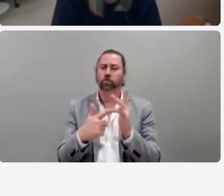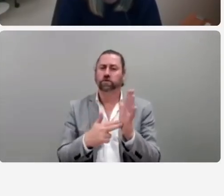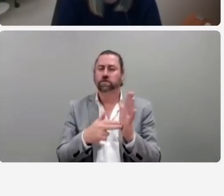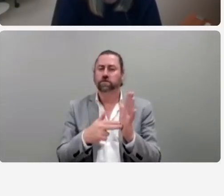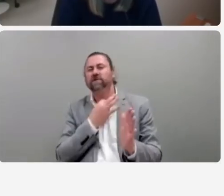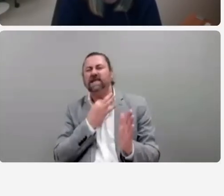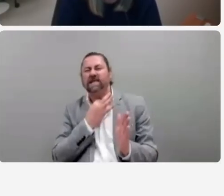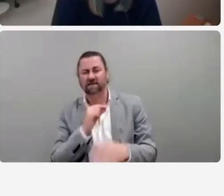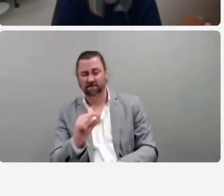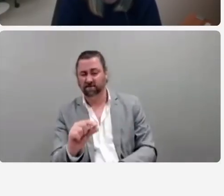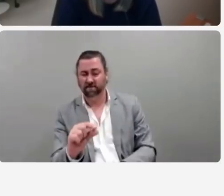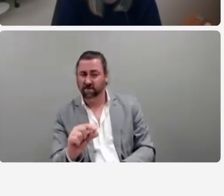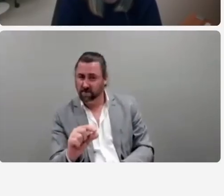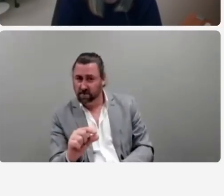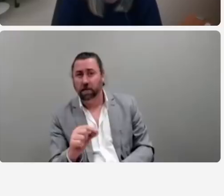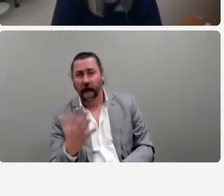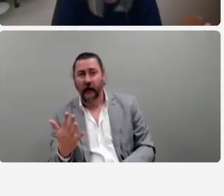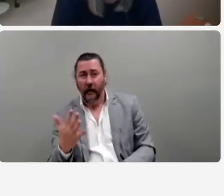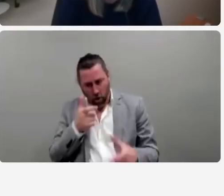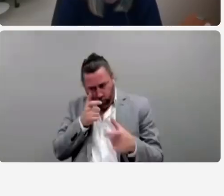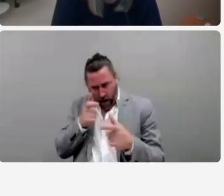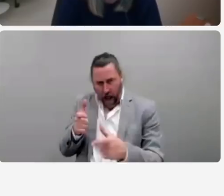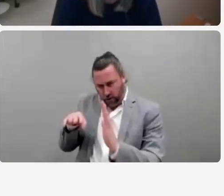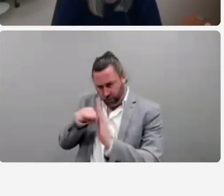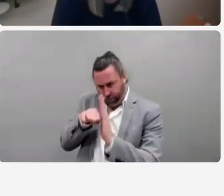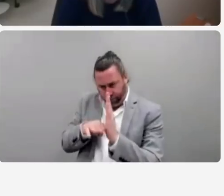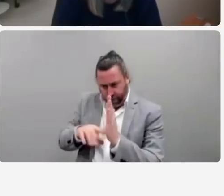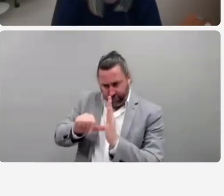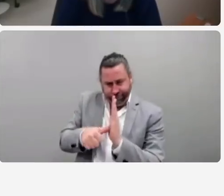I guess regulation imposed on you compared to a large